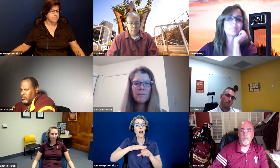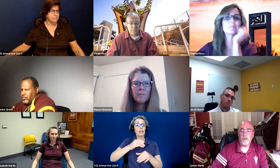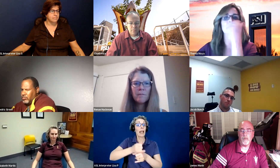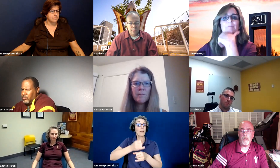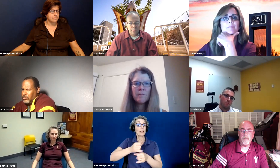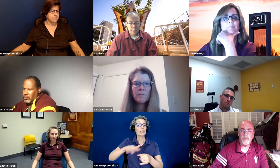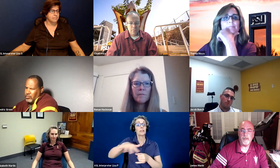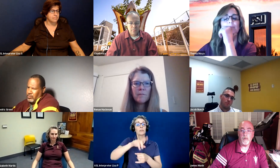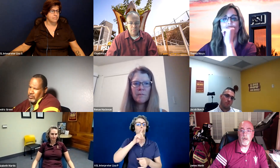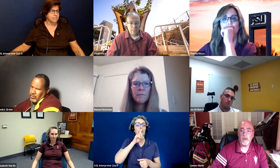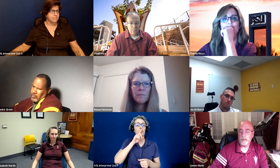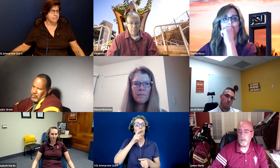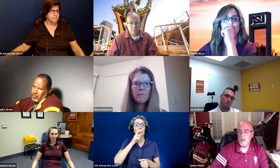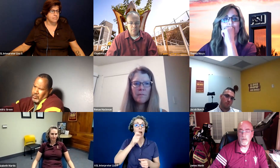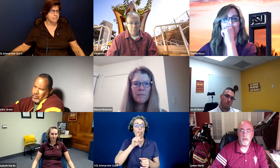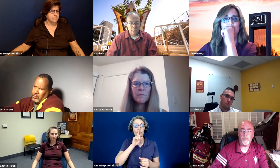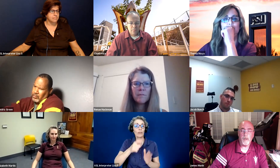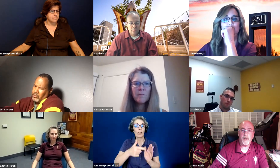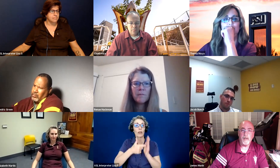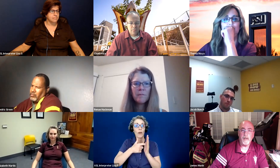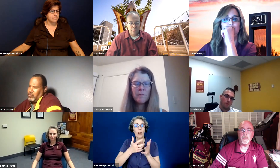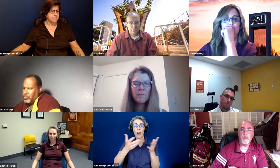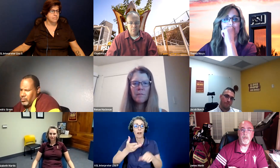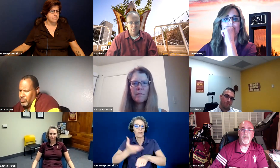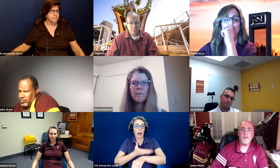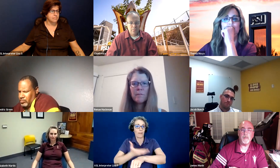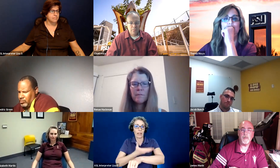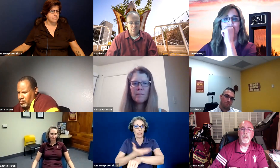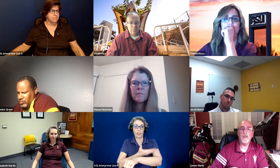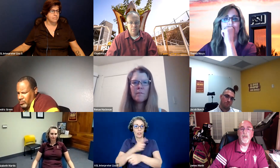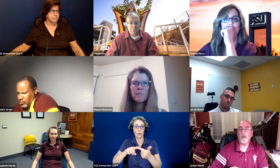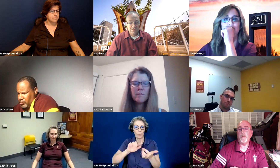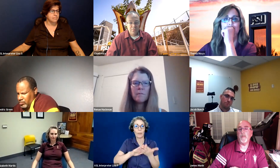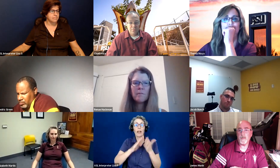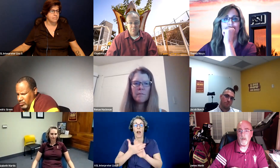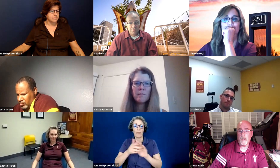don't require a whole lot of modifications to be accessible from the outside.